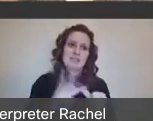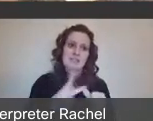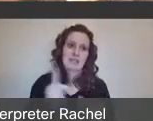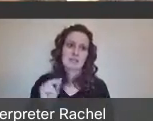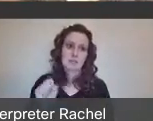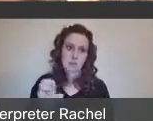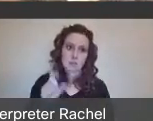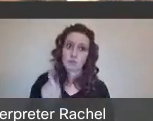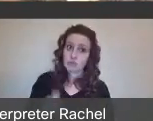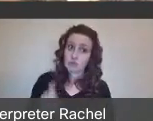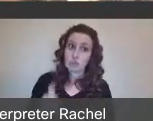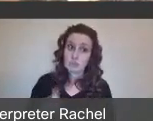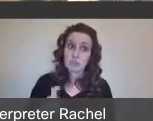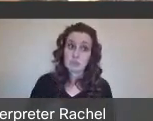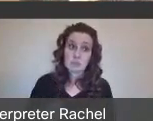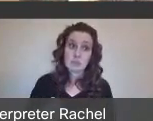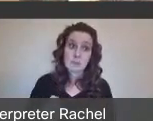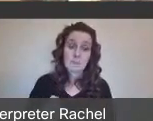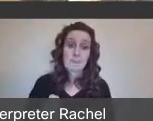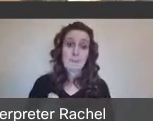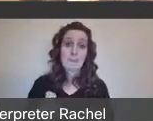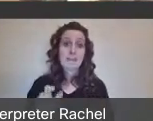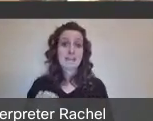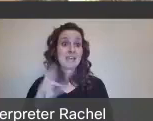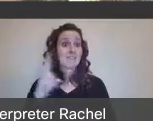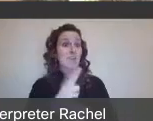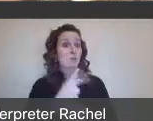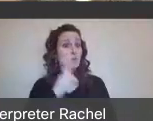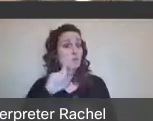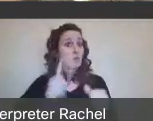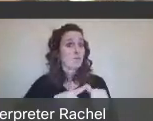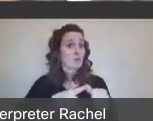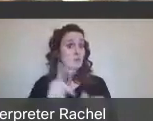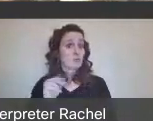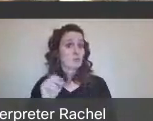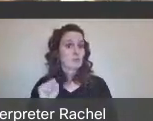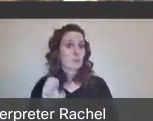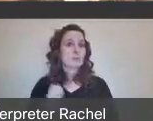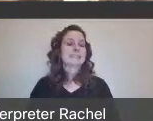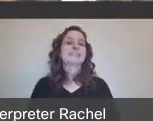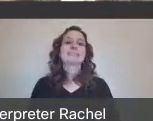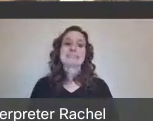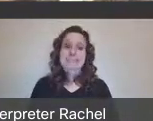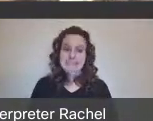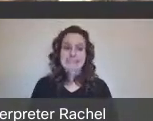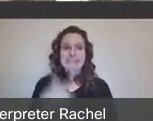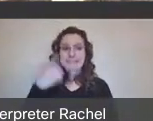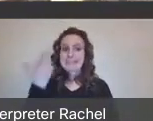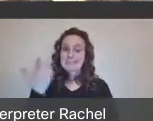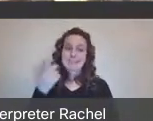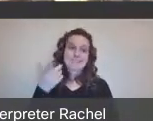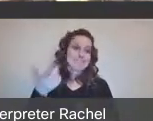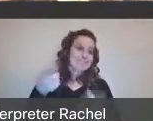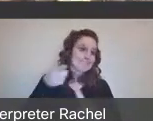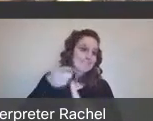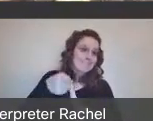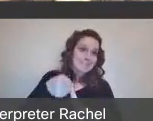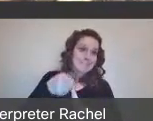and if they use them for first doses, then that is on that facility but it is the responsibility of